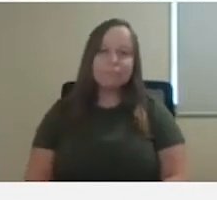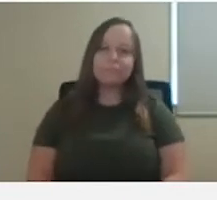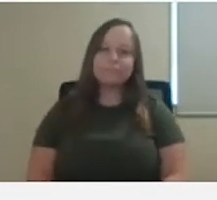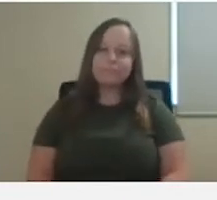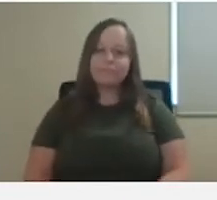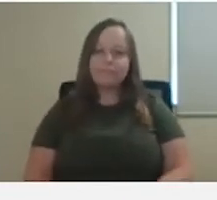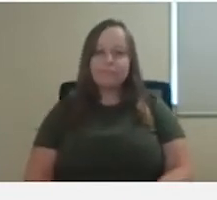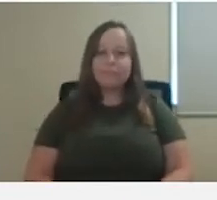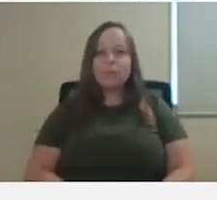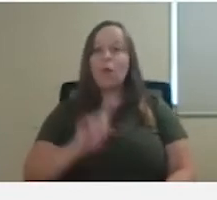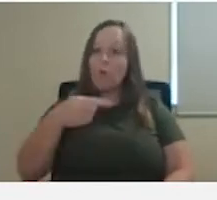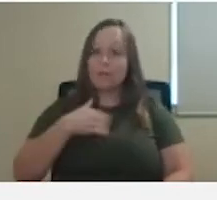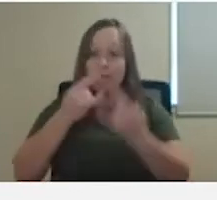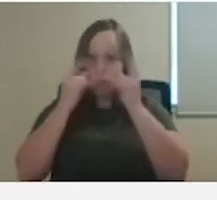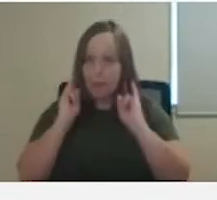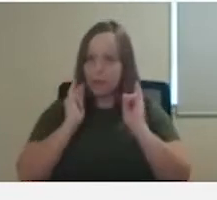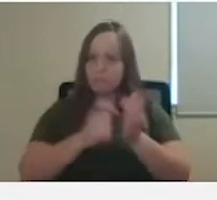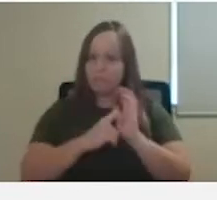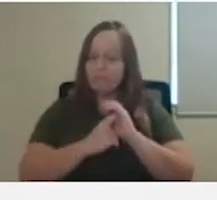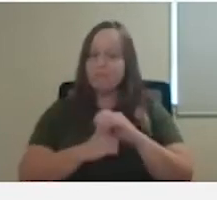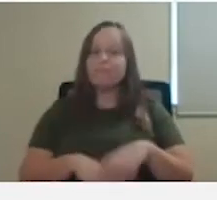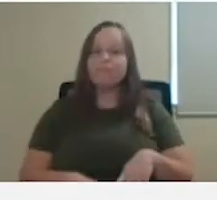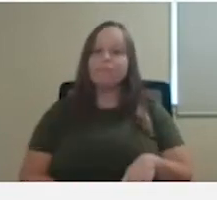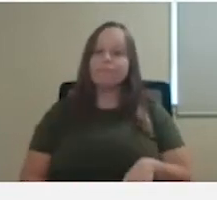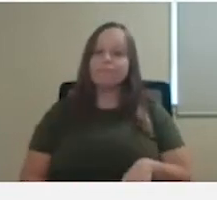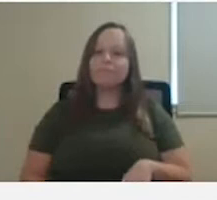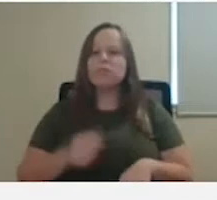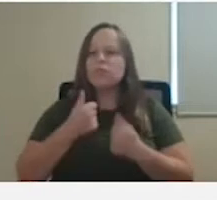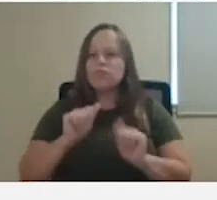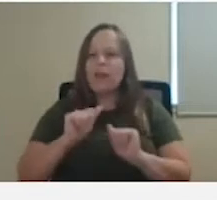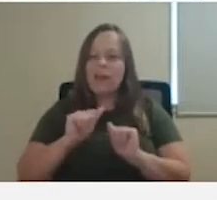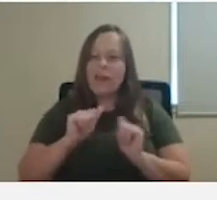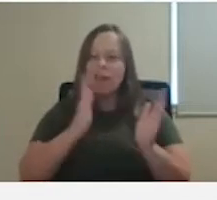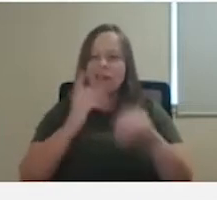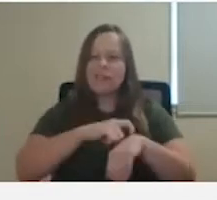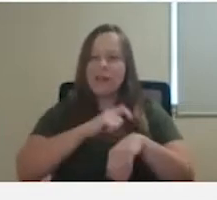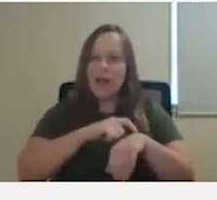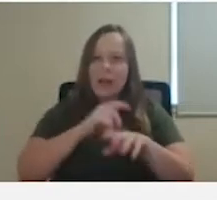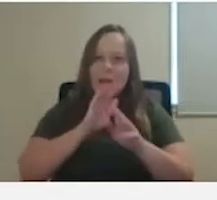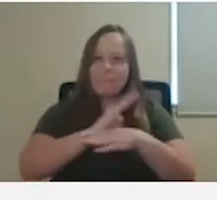Always have a mask. Try and go at an off-peak hour to avoid the crowds.